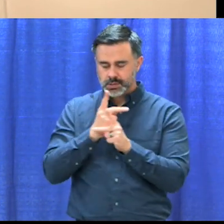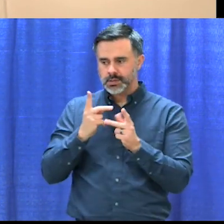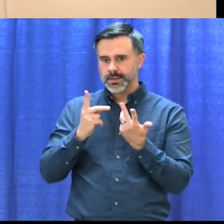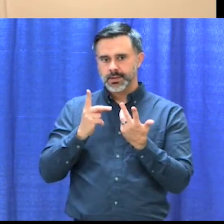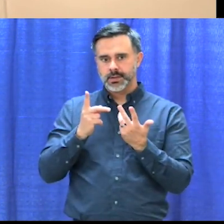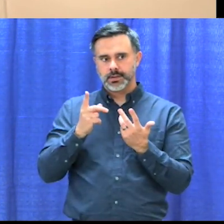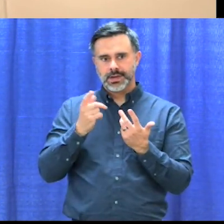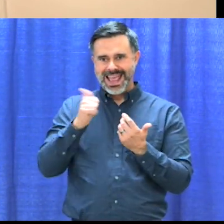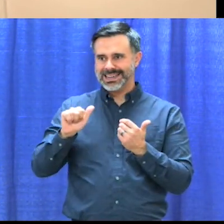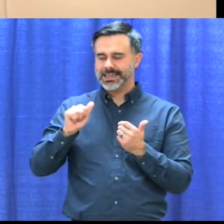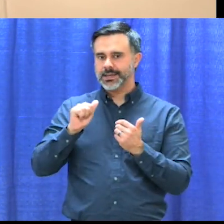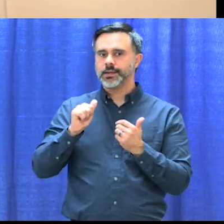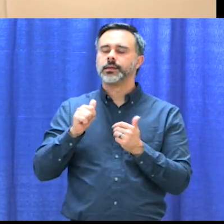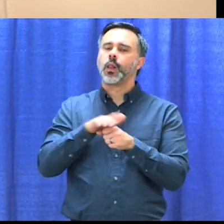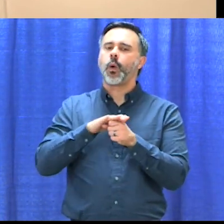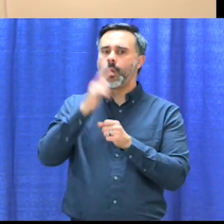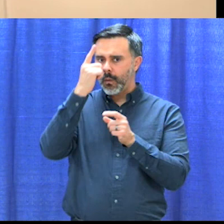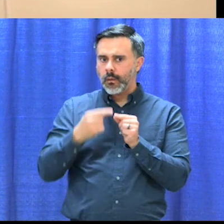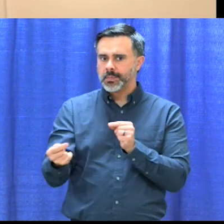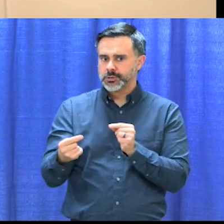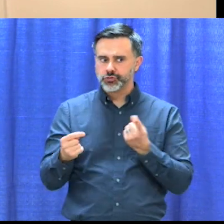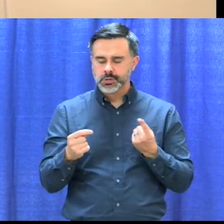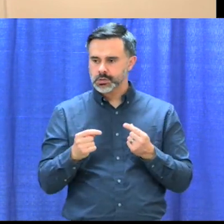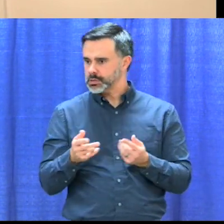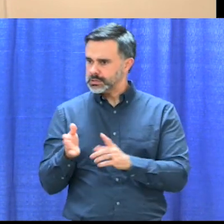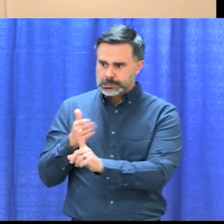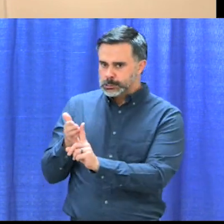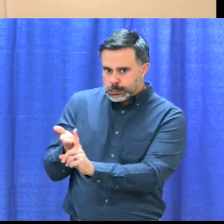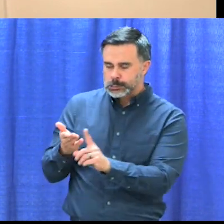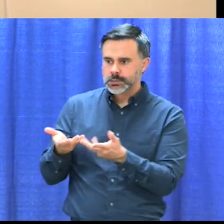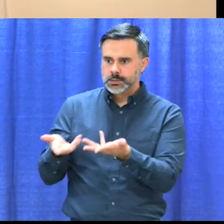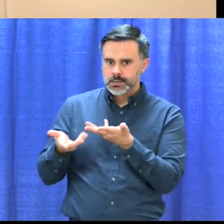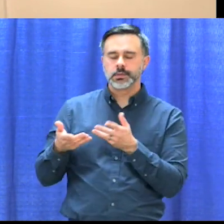our site builds face so that's something that I'd love to work with you closer on as well.